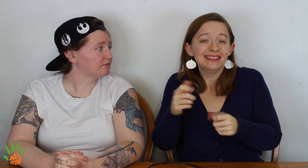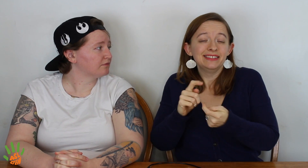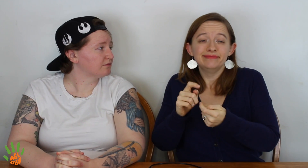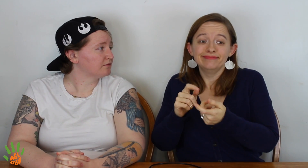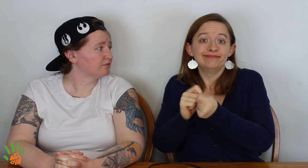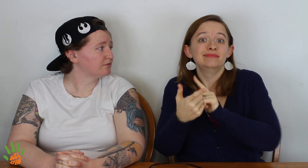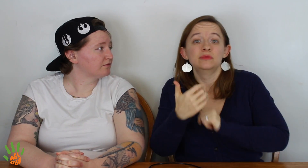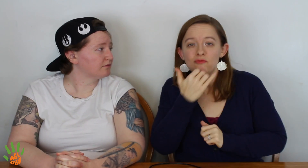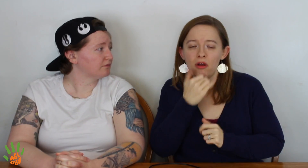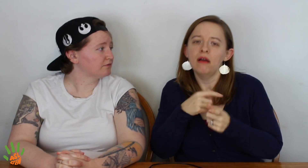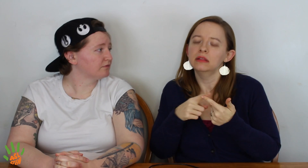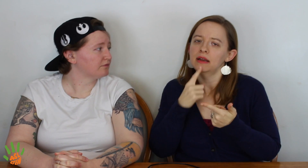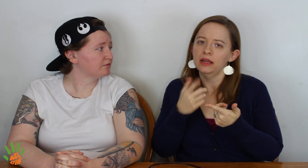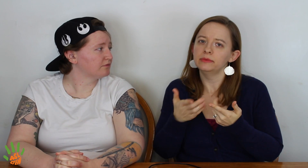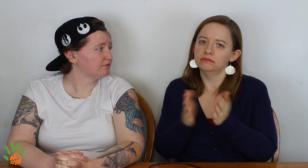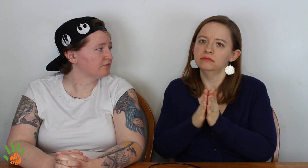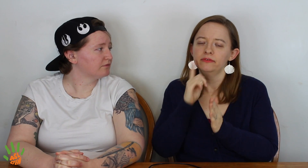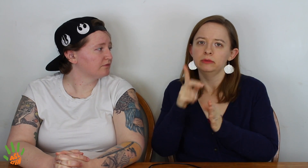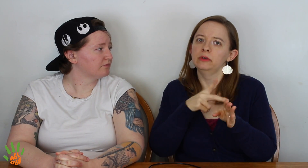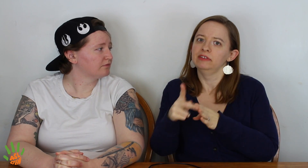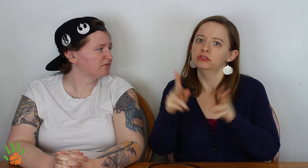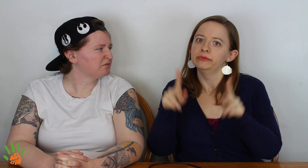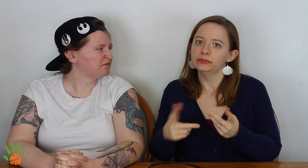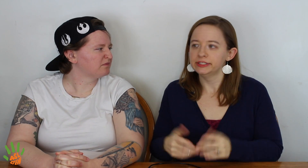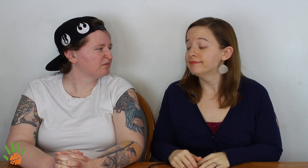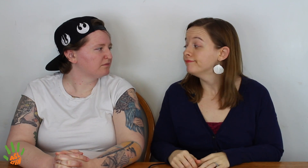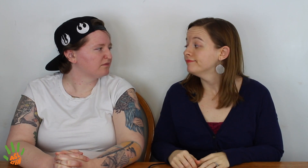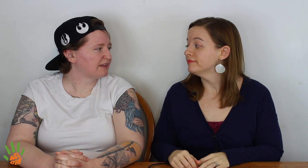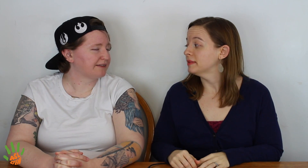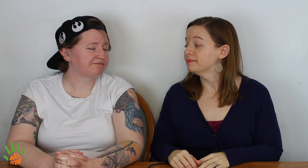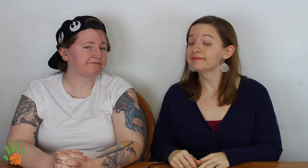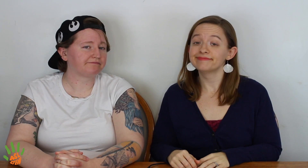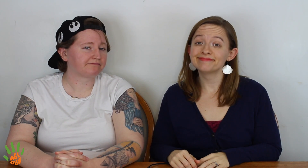or there's any potential translation error, then I would request for a professional person.